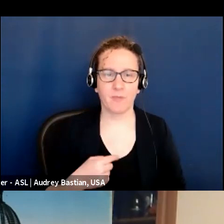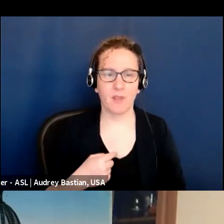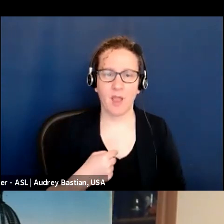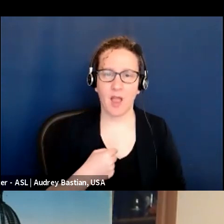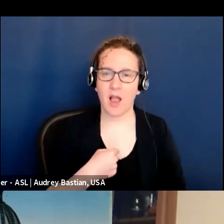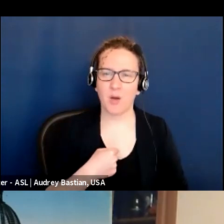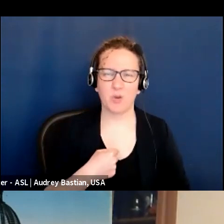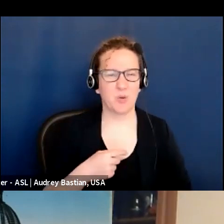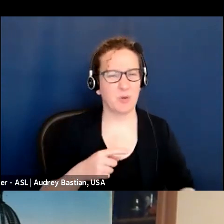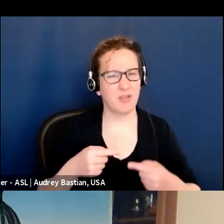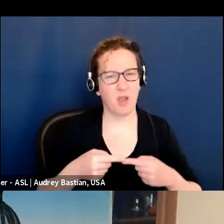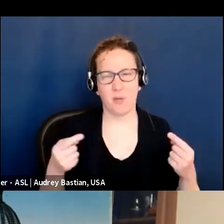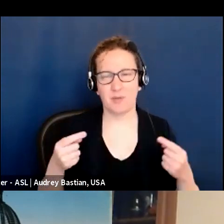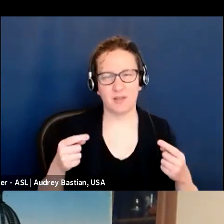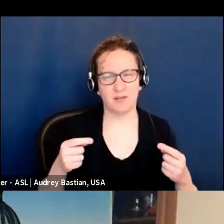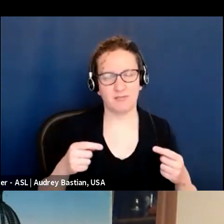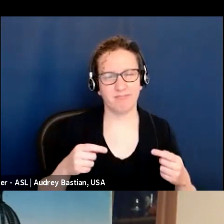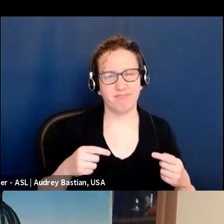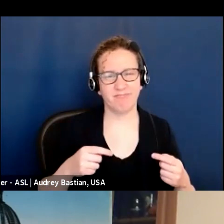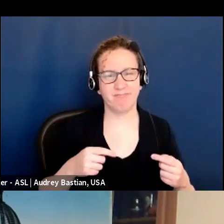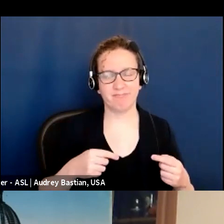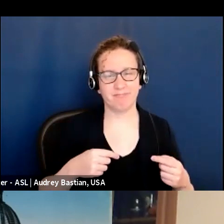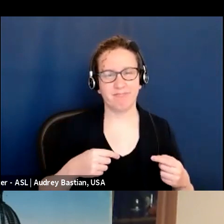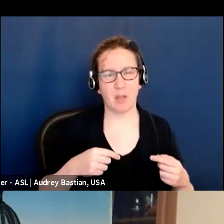opposite of how I went about it. >> JUSTIN HARFORD: Samsara,